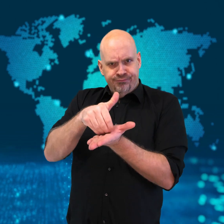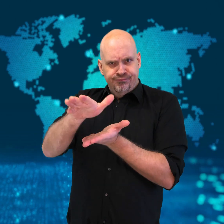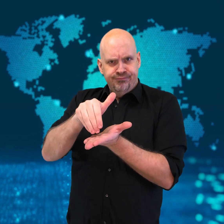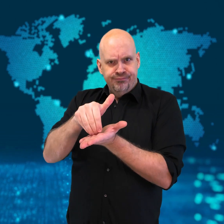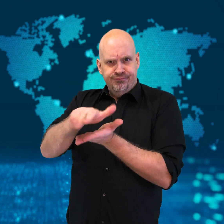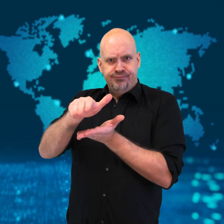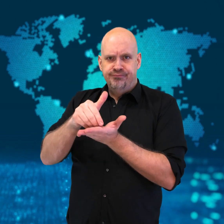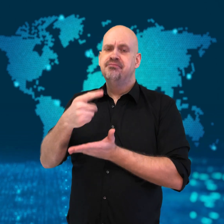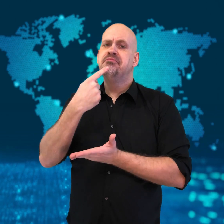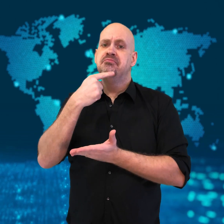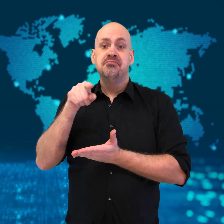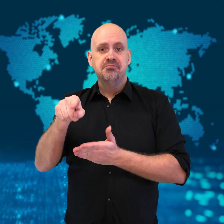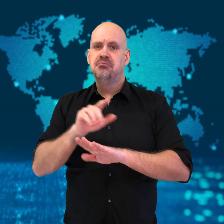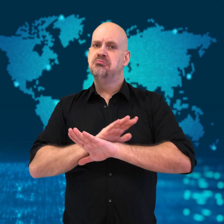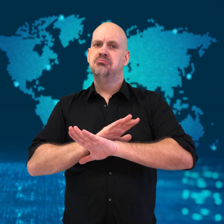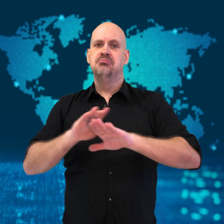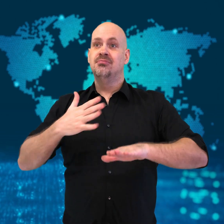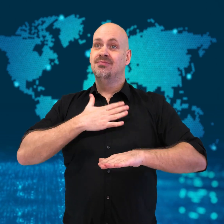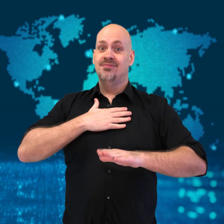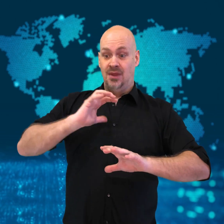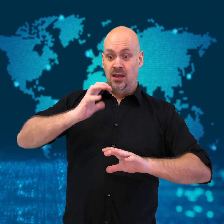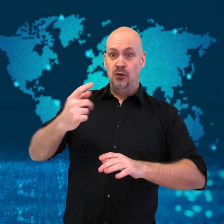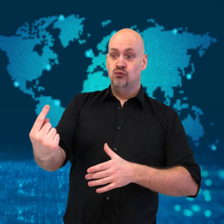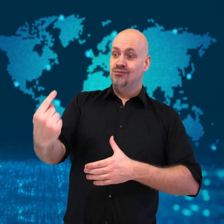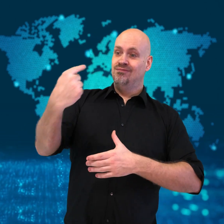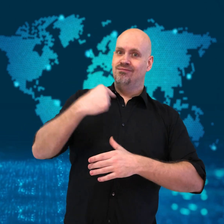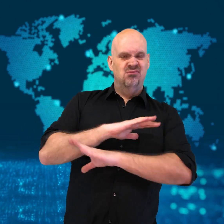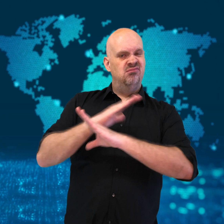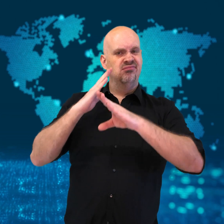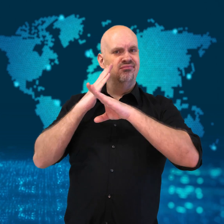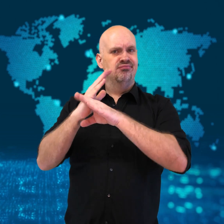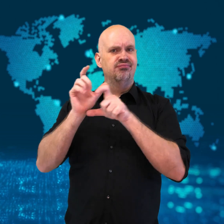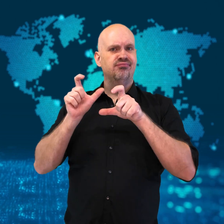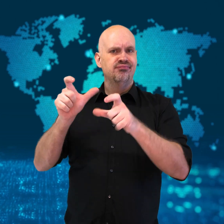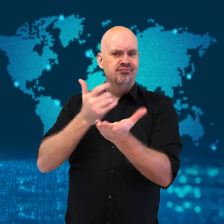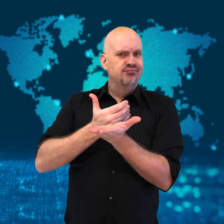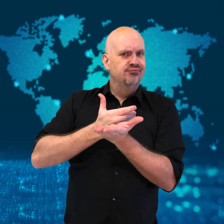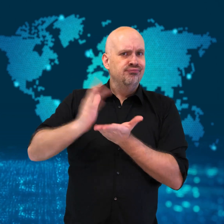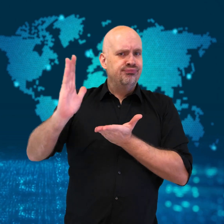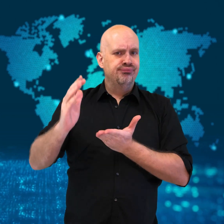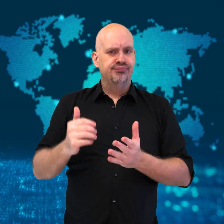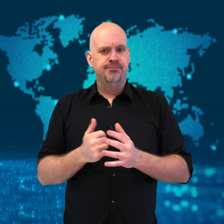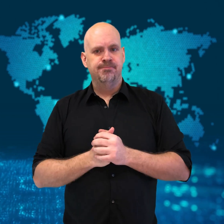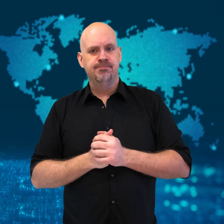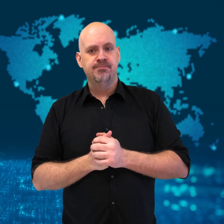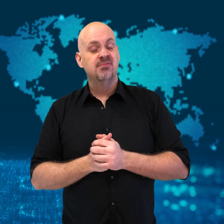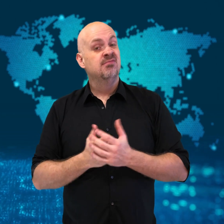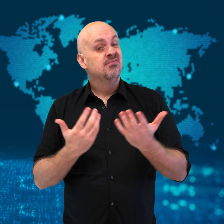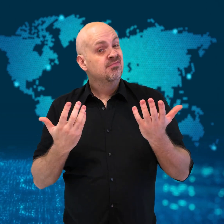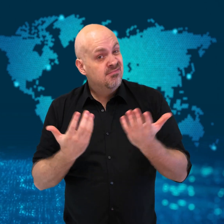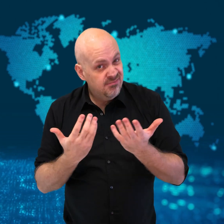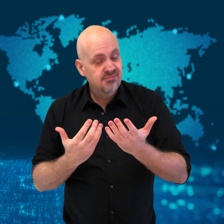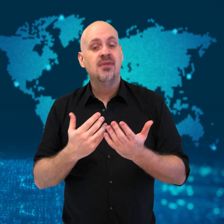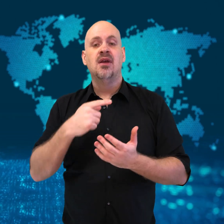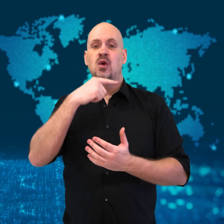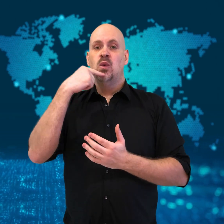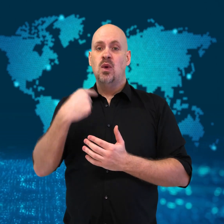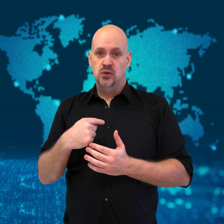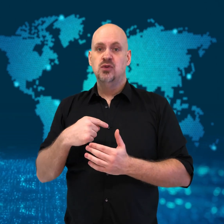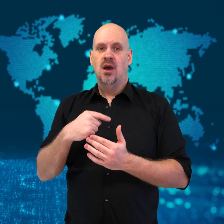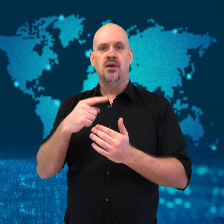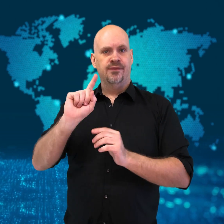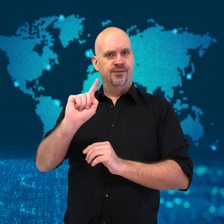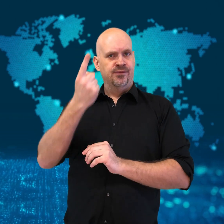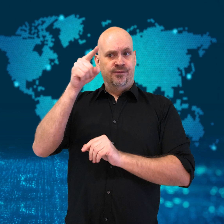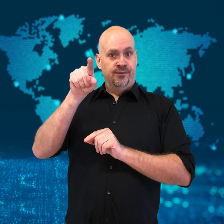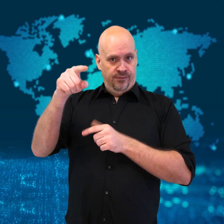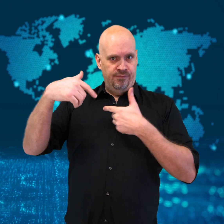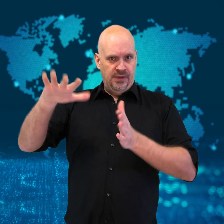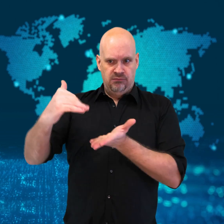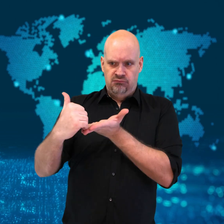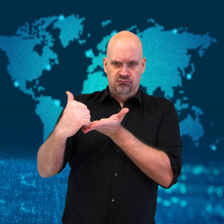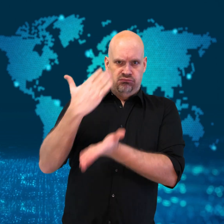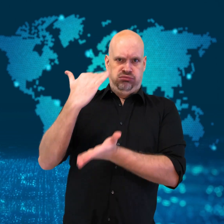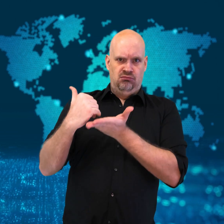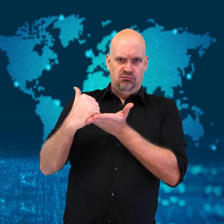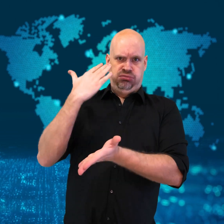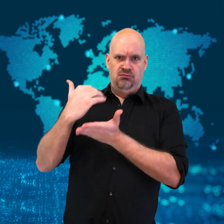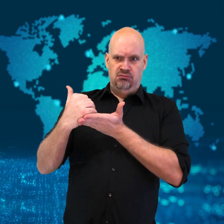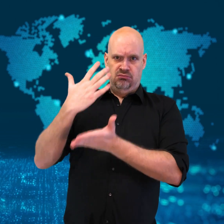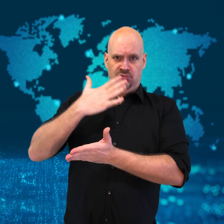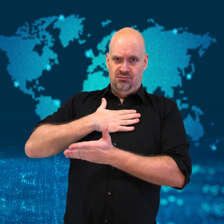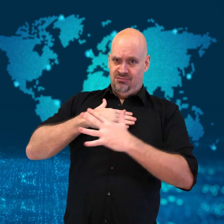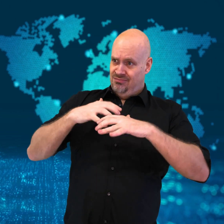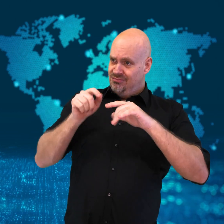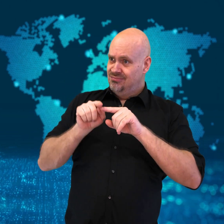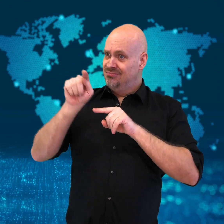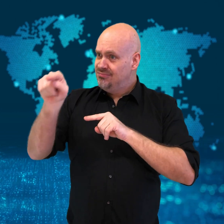Poland and Sweden - declared their Russian diplomats as “persona non grata.”